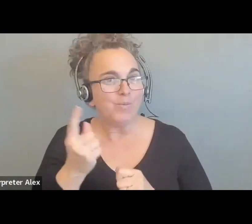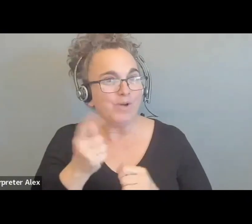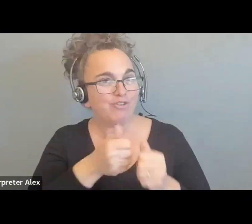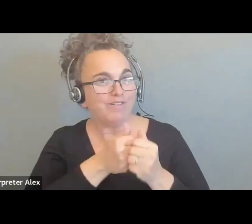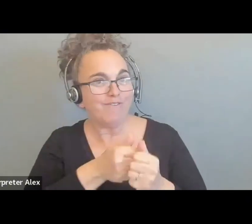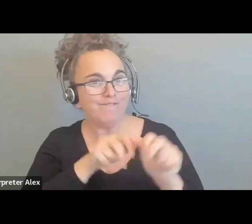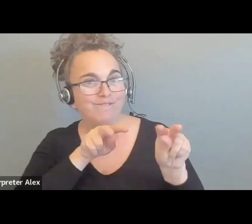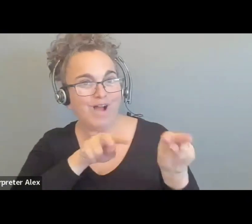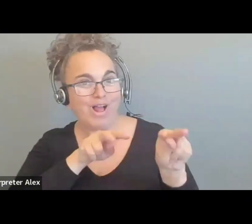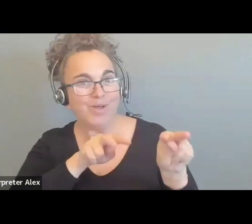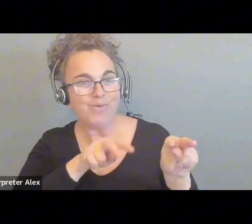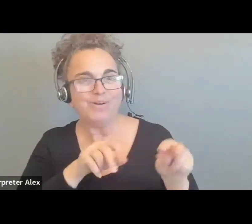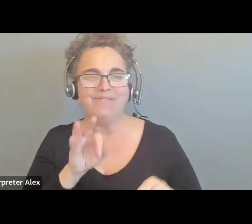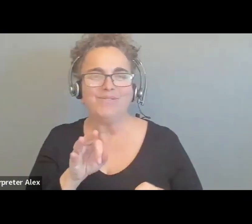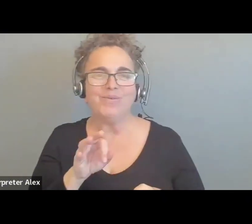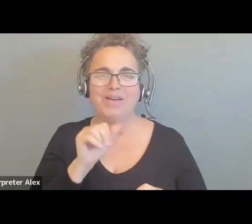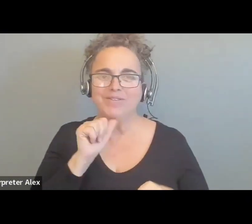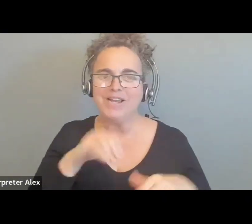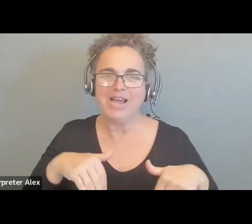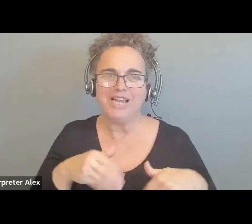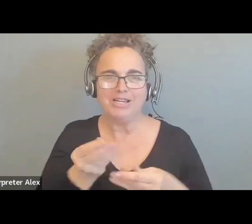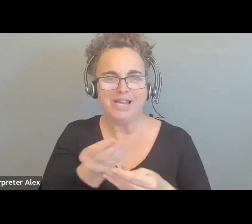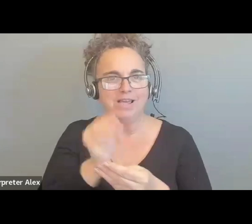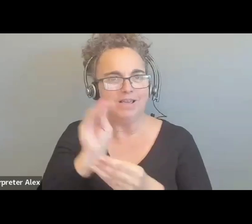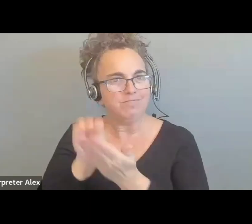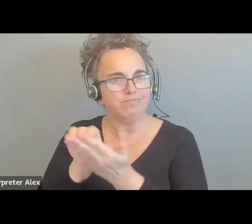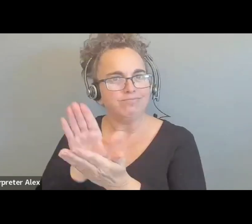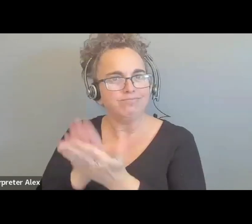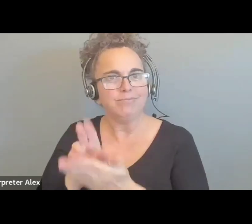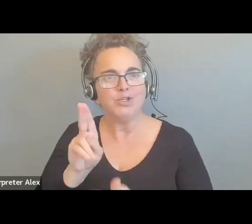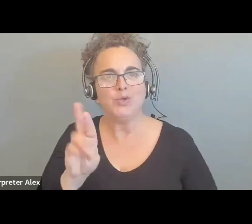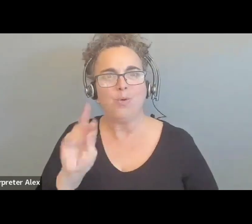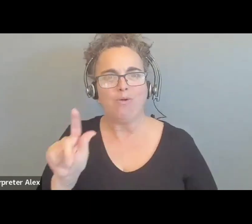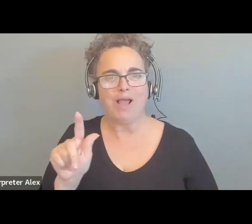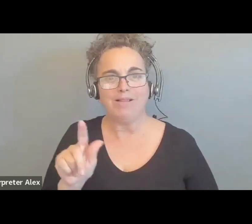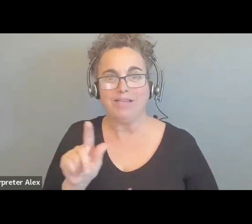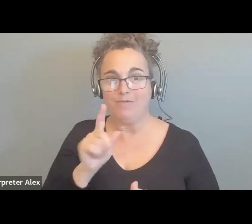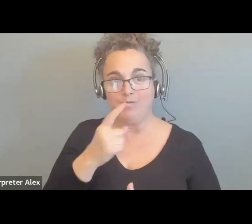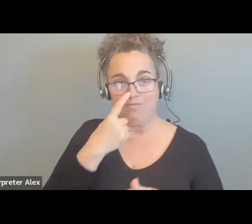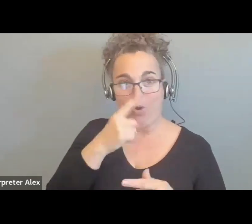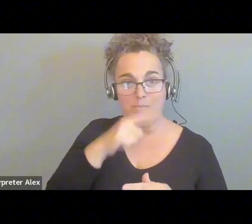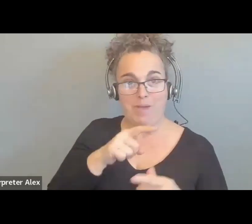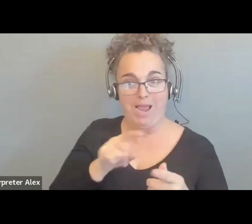If we haven't already shared your URL, if, if one of you wants to share that with one of us,